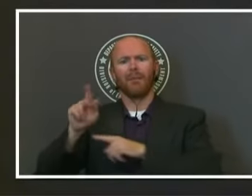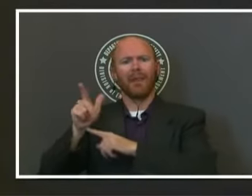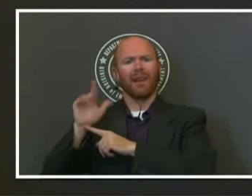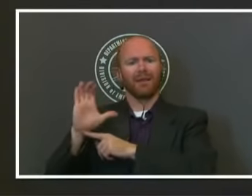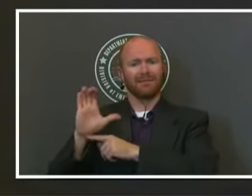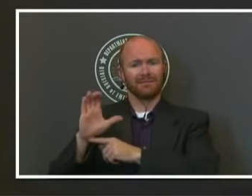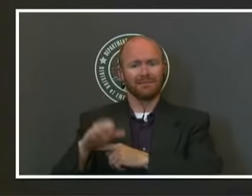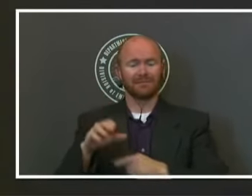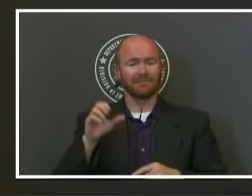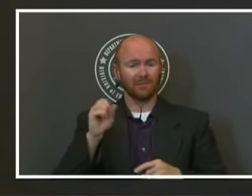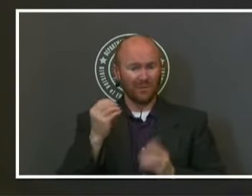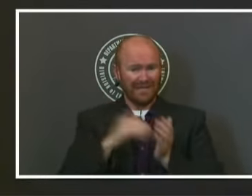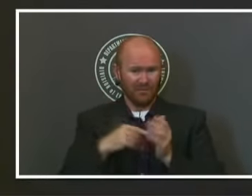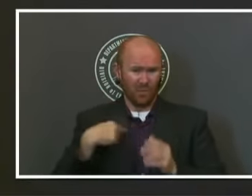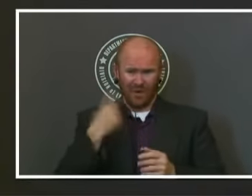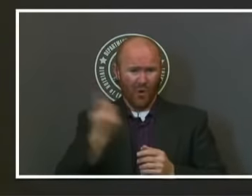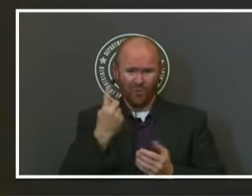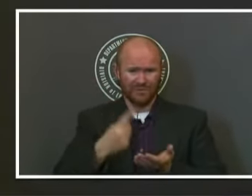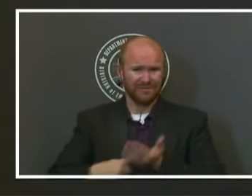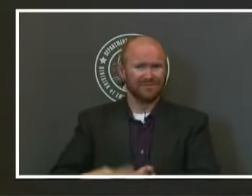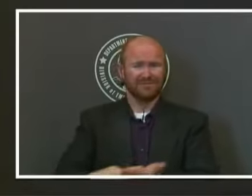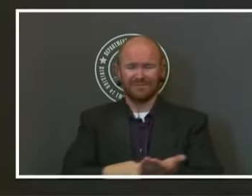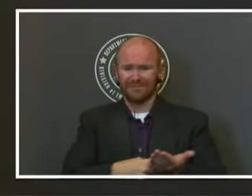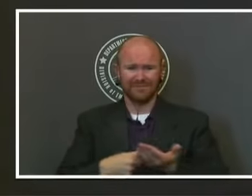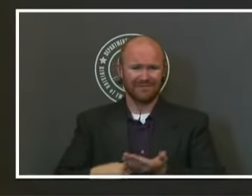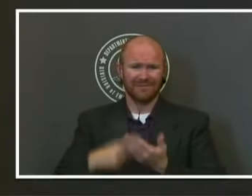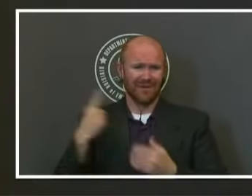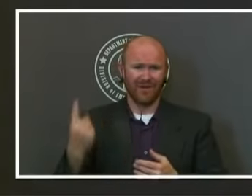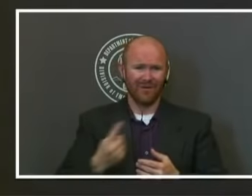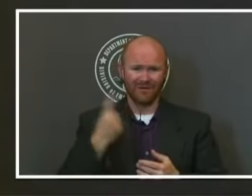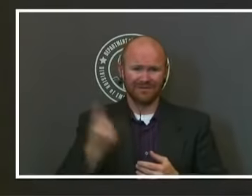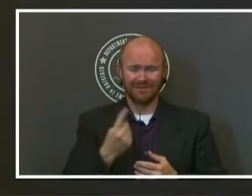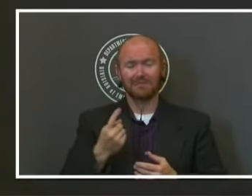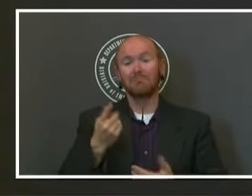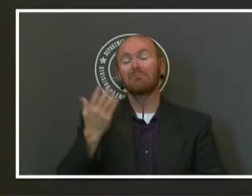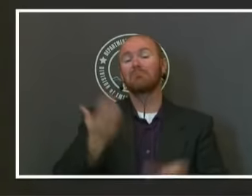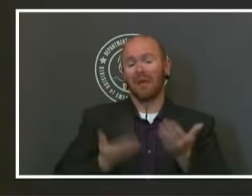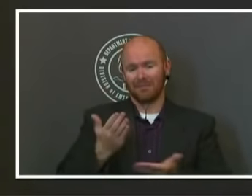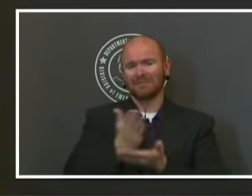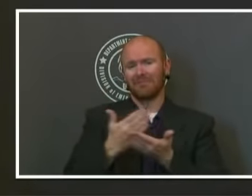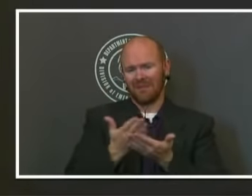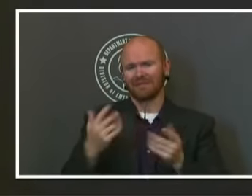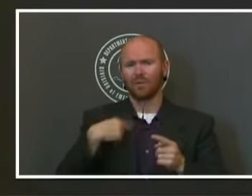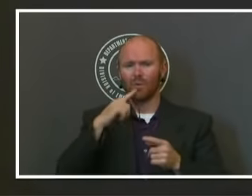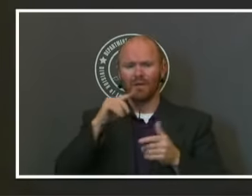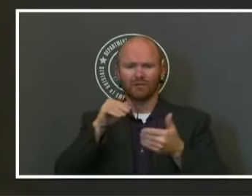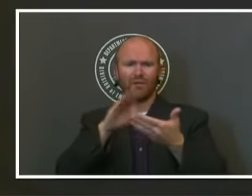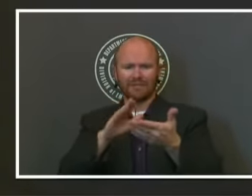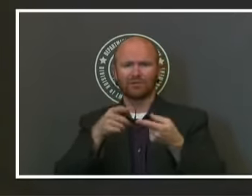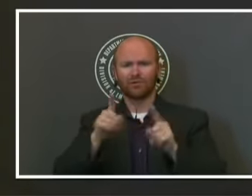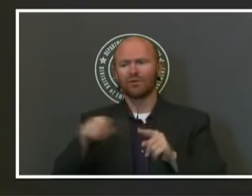incorporate so there's ongoing discussion and there might be